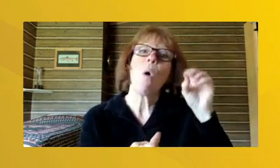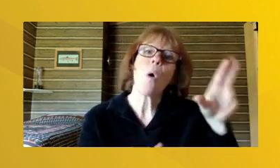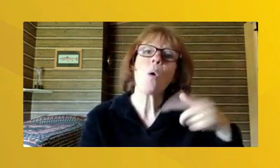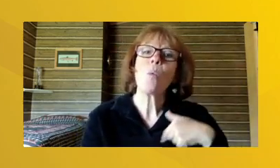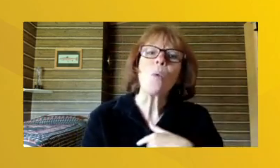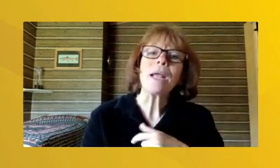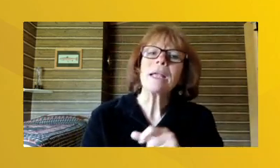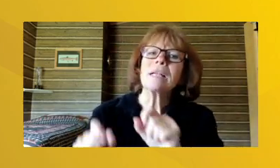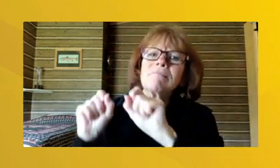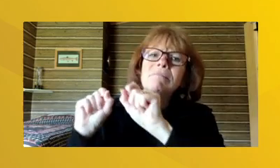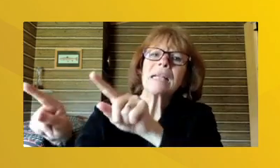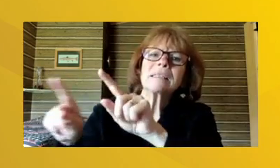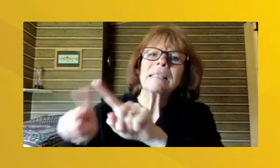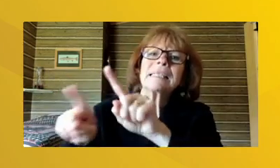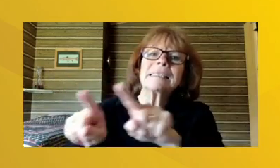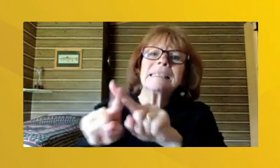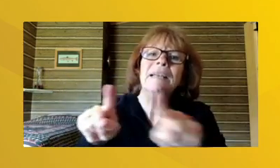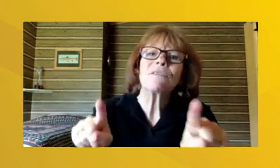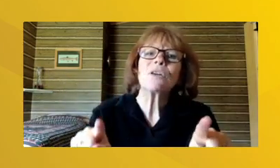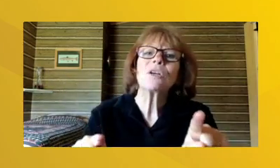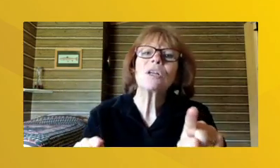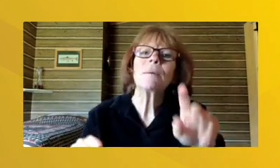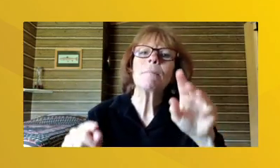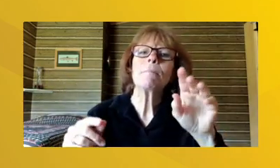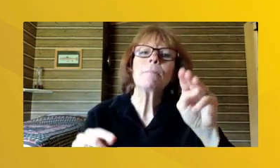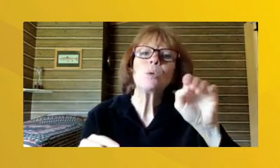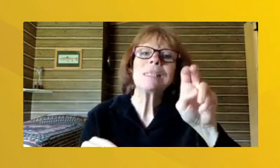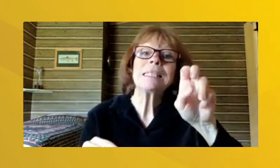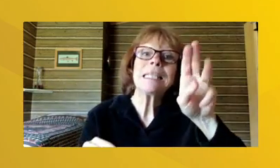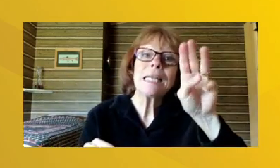that the zoo collaborates with in this project.